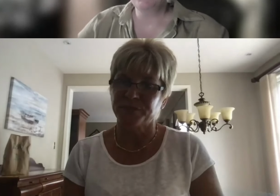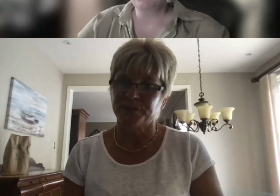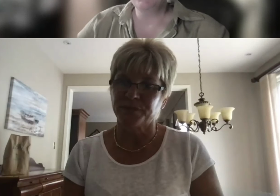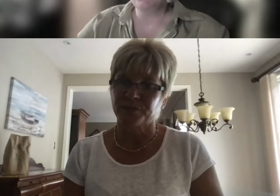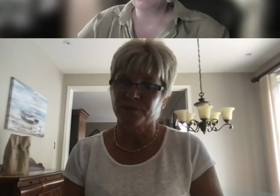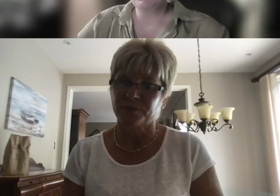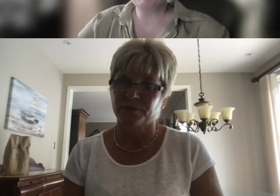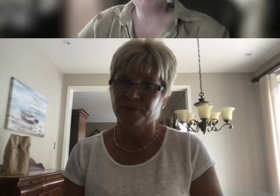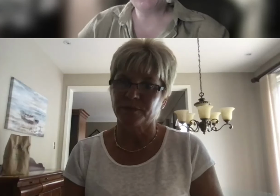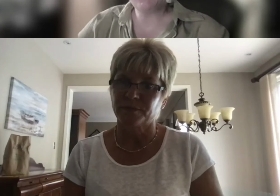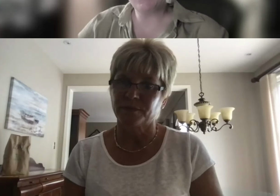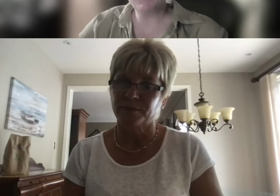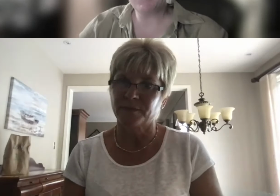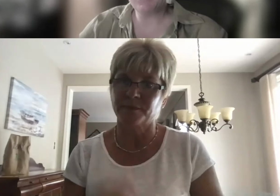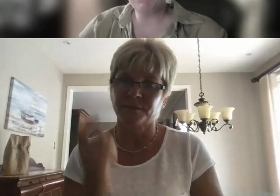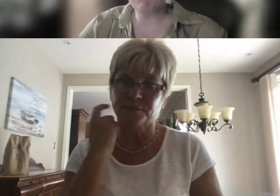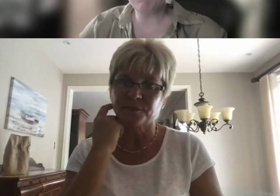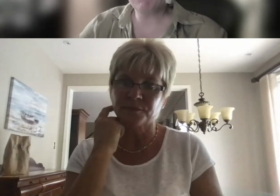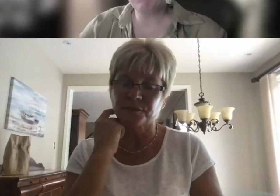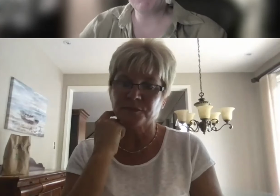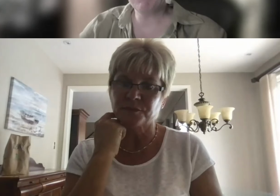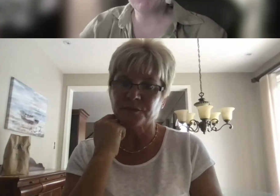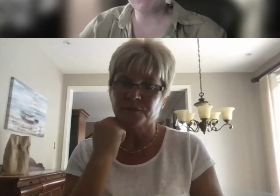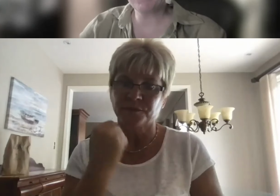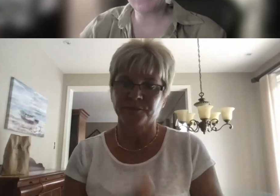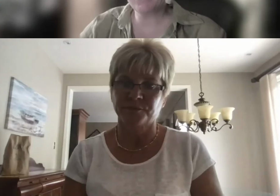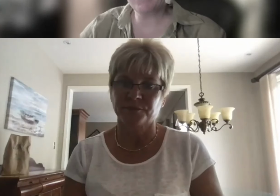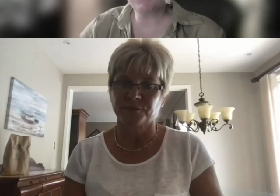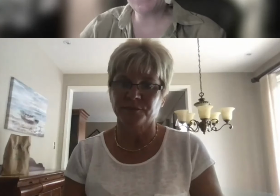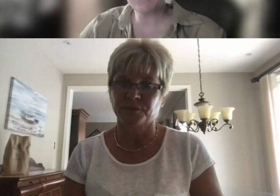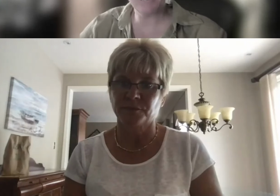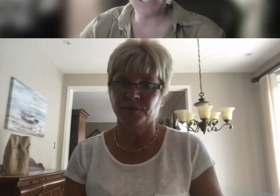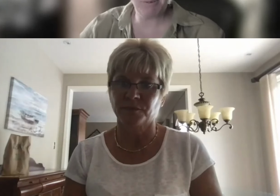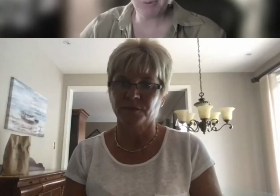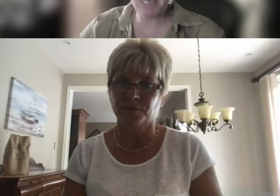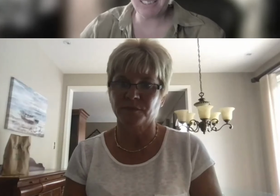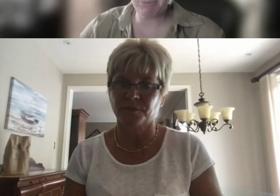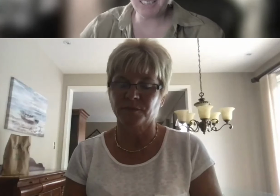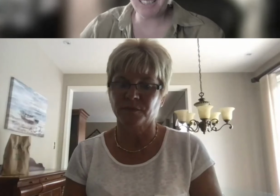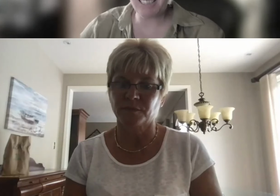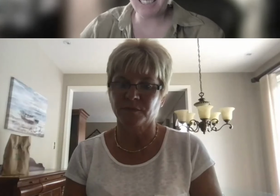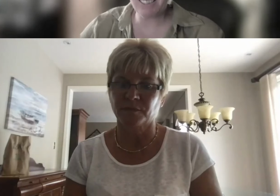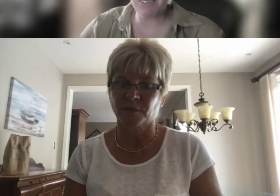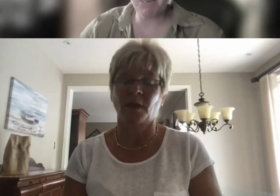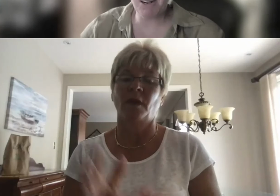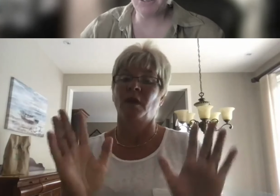But risks to people with disabilities go well